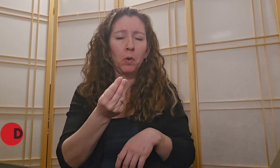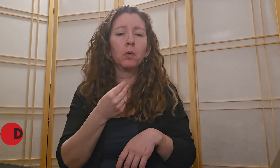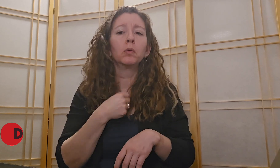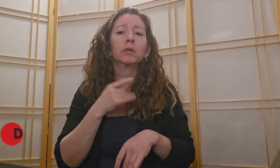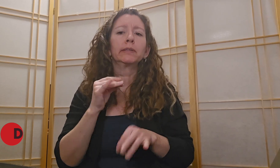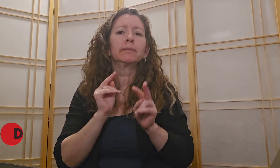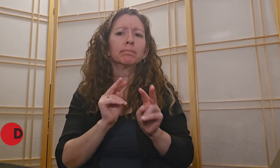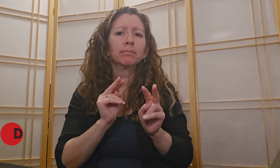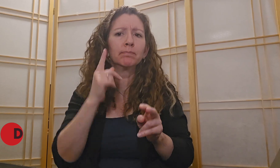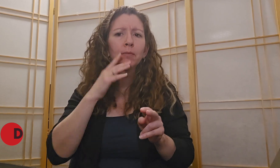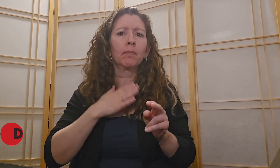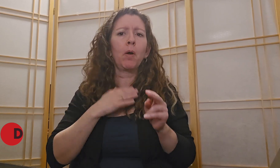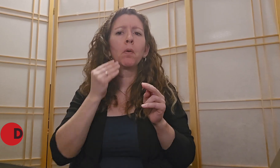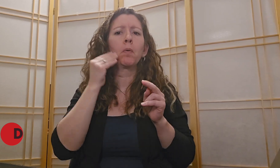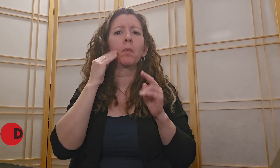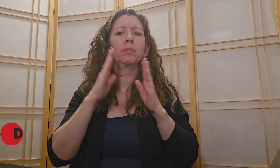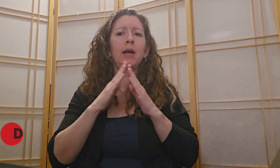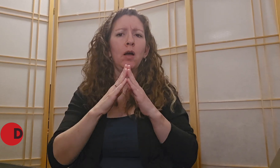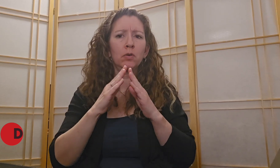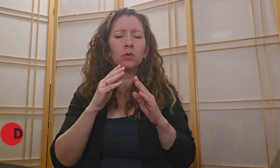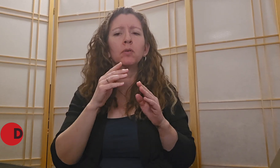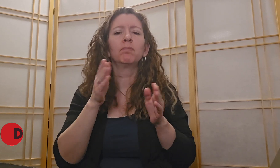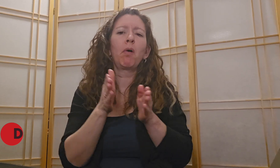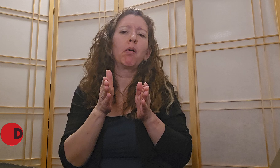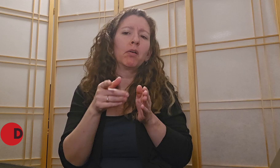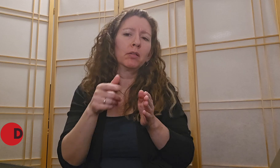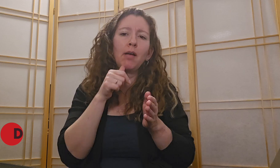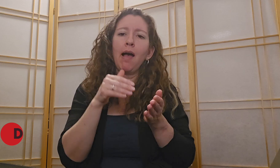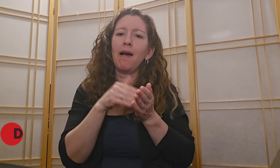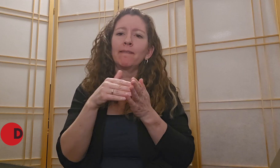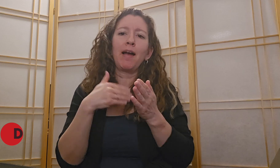I kept an eye on this, and when they had one scheduled,